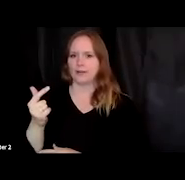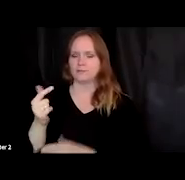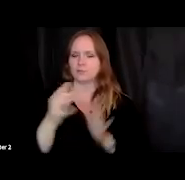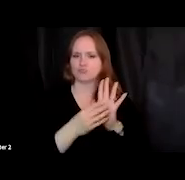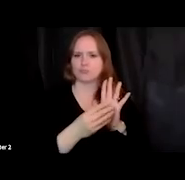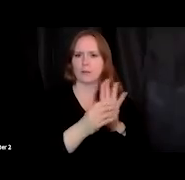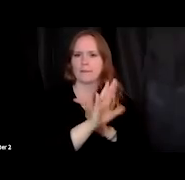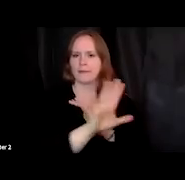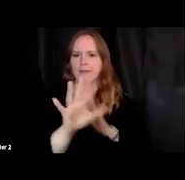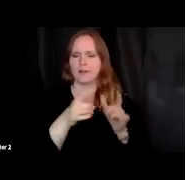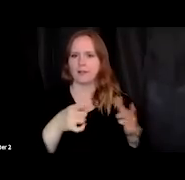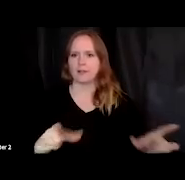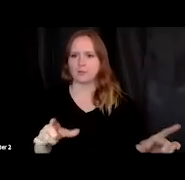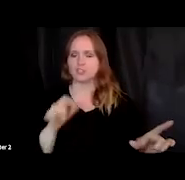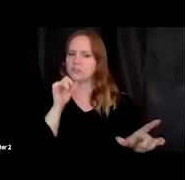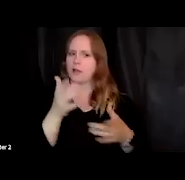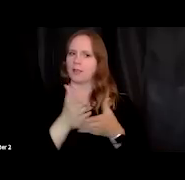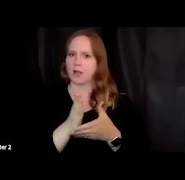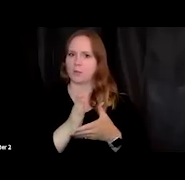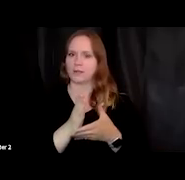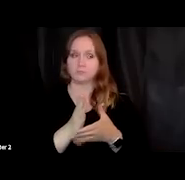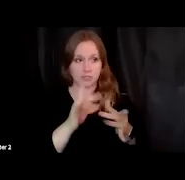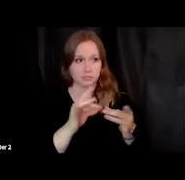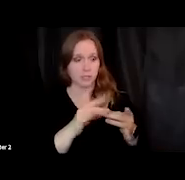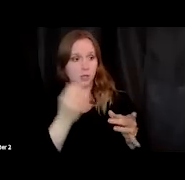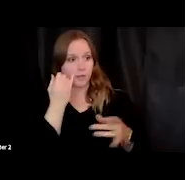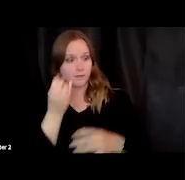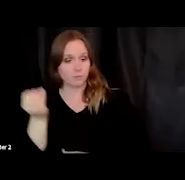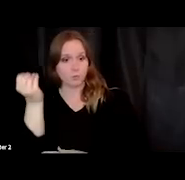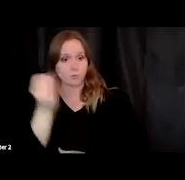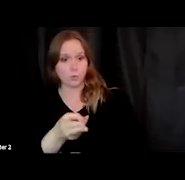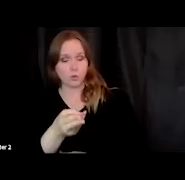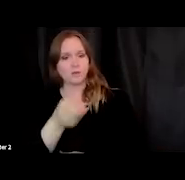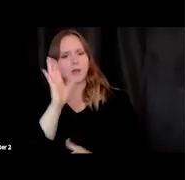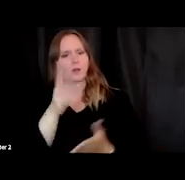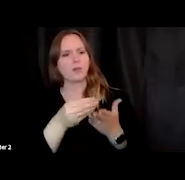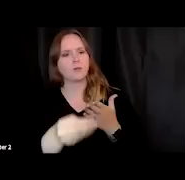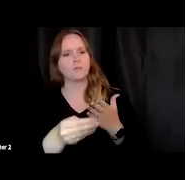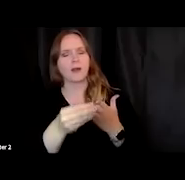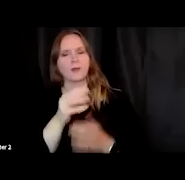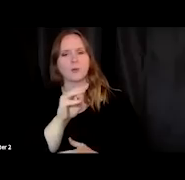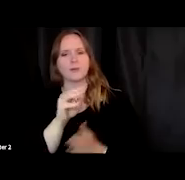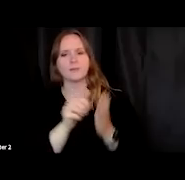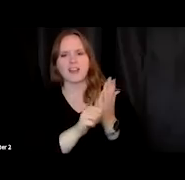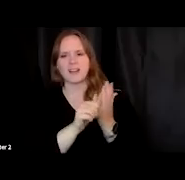by saying if you throw away those stacks of paper, I'll buy you a magazine. That's part of the enabling behavior.